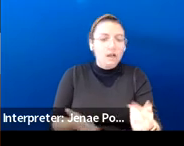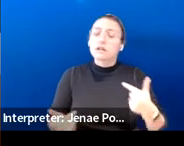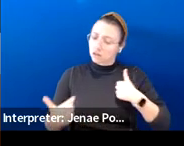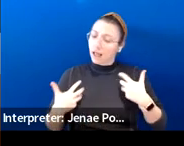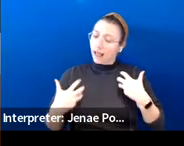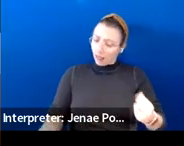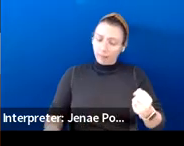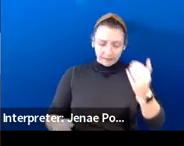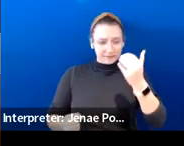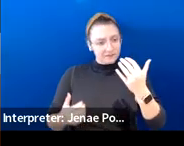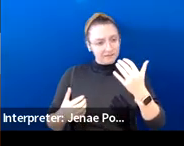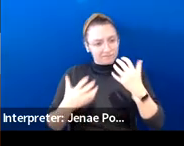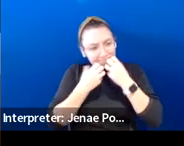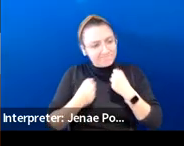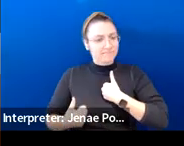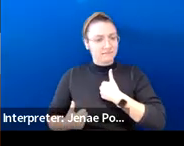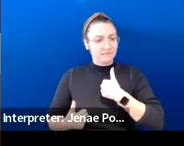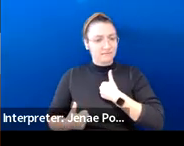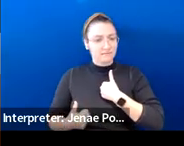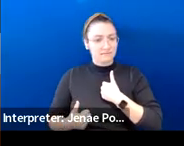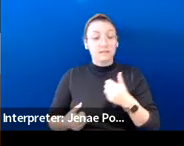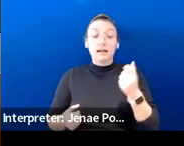and it permits individuals to understand the problem they have is common